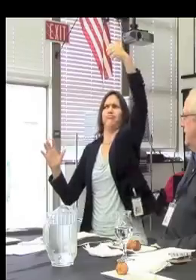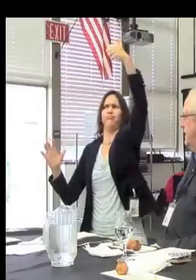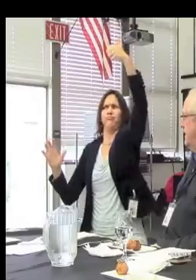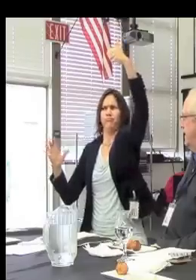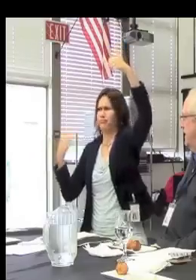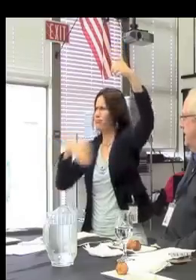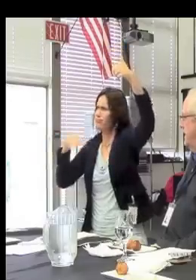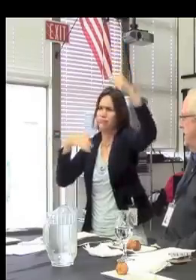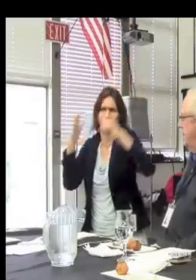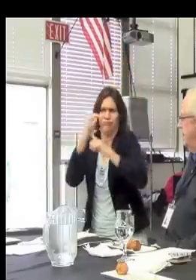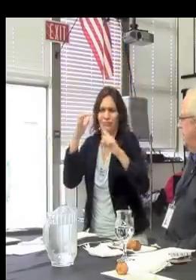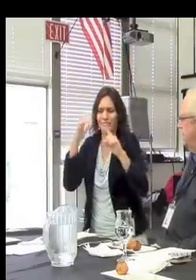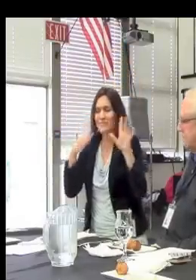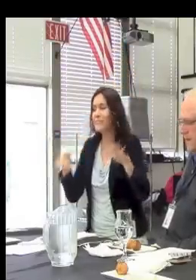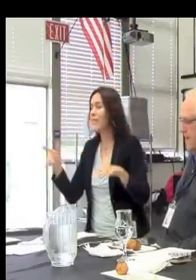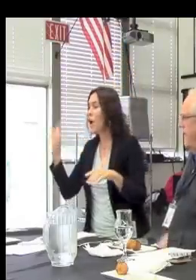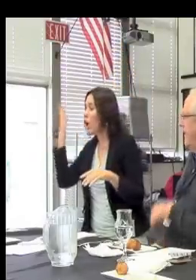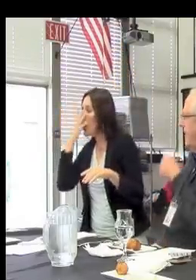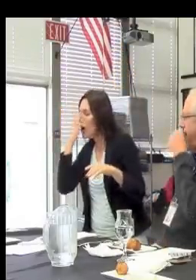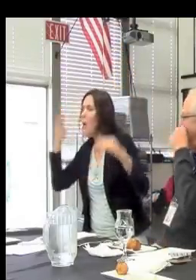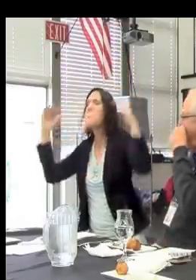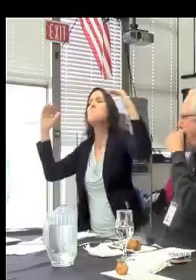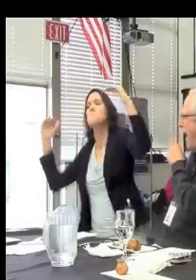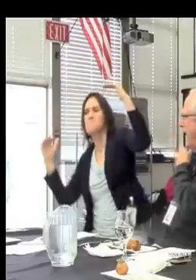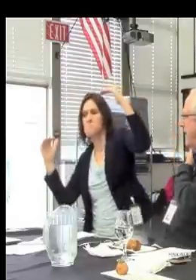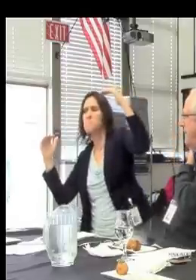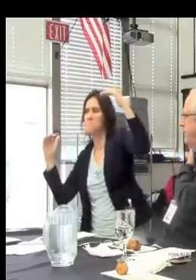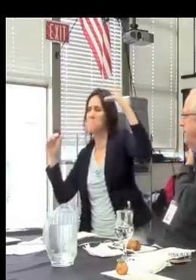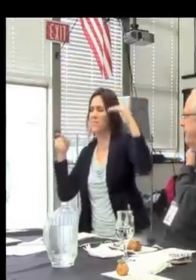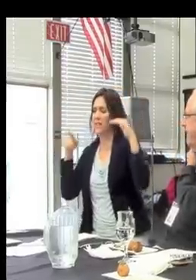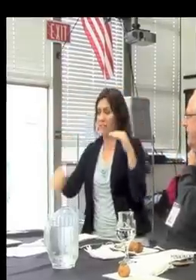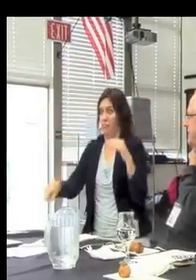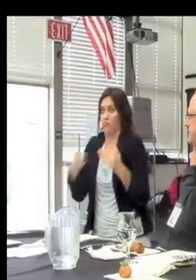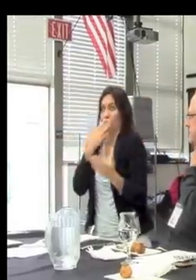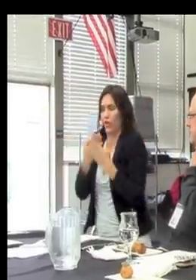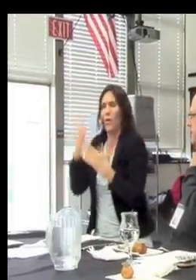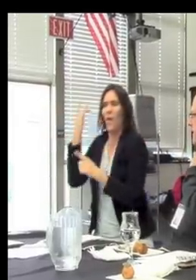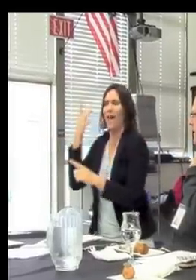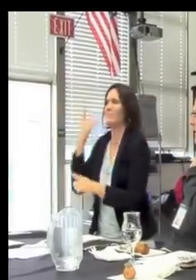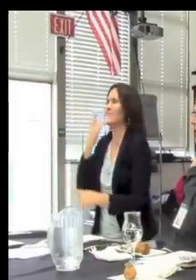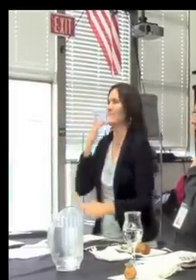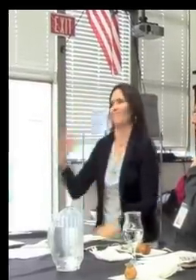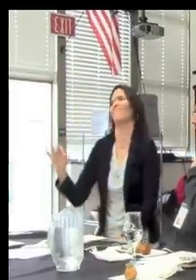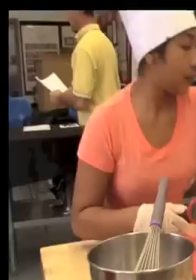The appearance of the food however is lower in rating. This is good because of the taste.